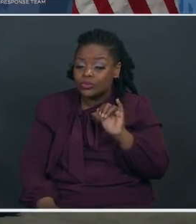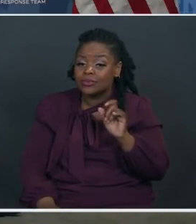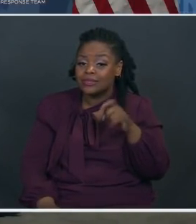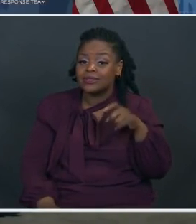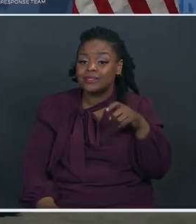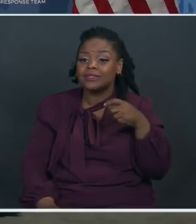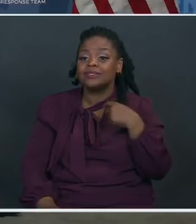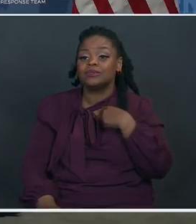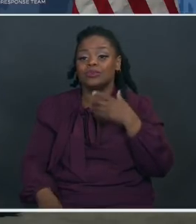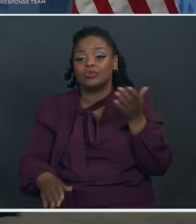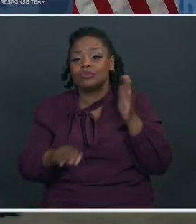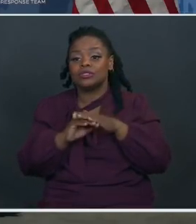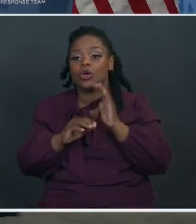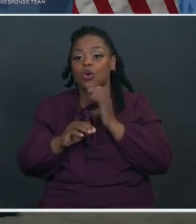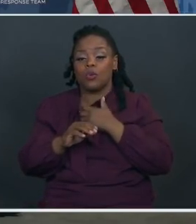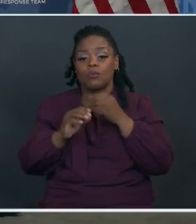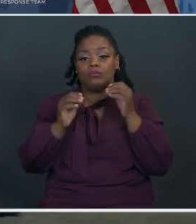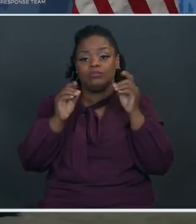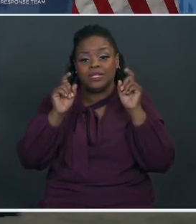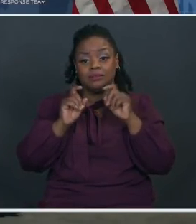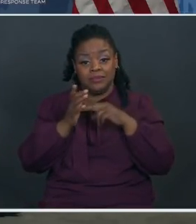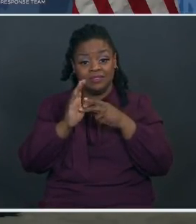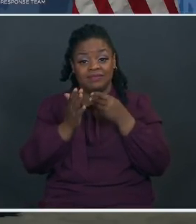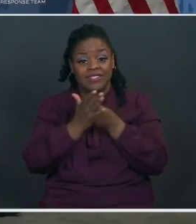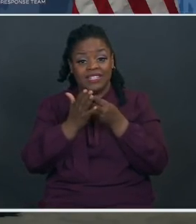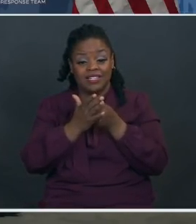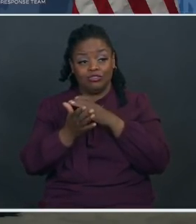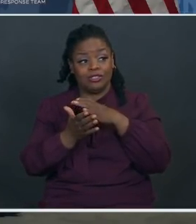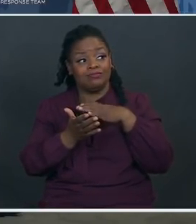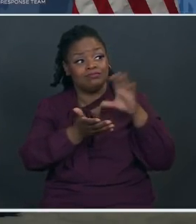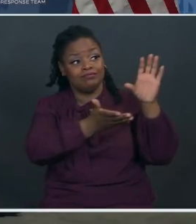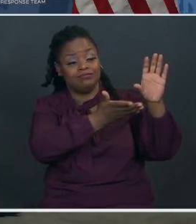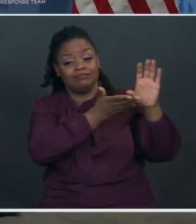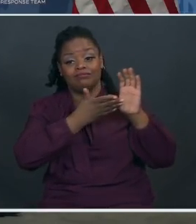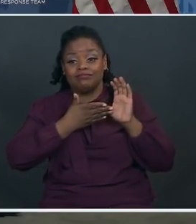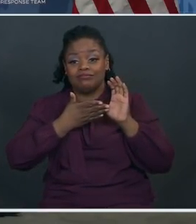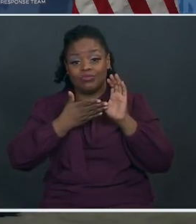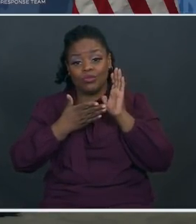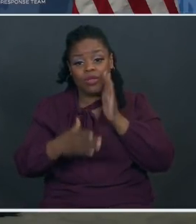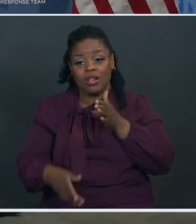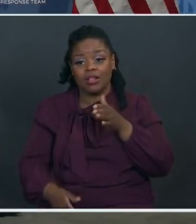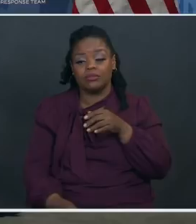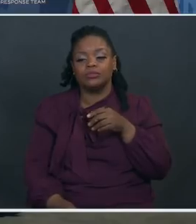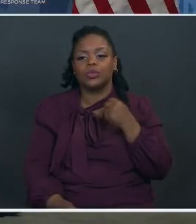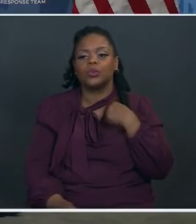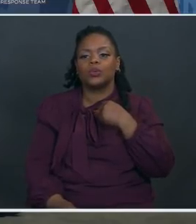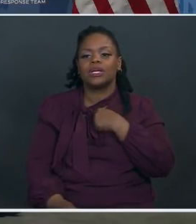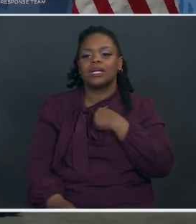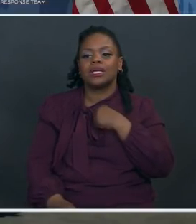So, we need Congress to fund more testing in order to reopen schools and businesses